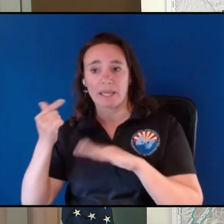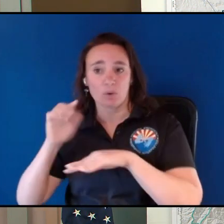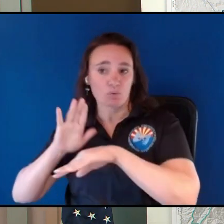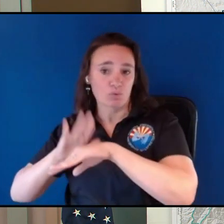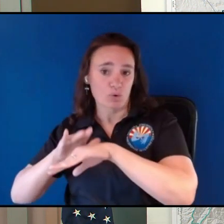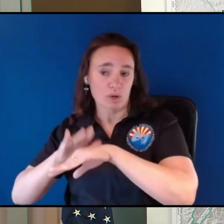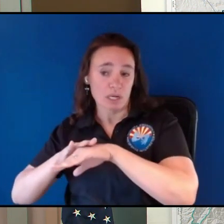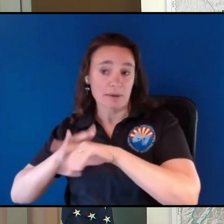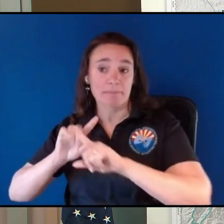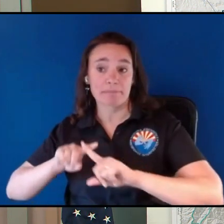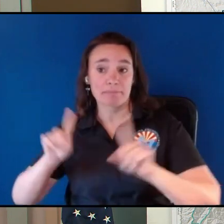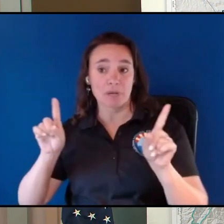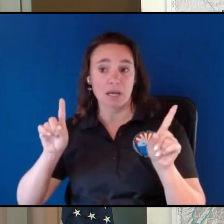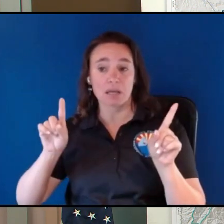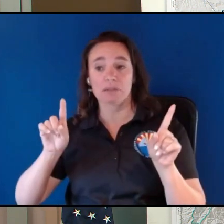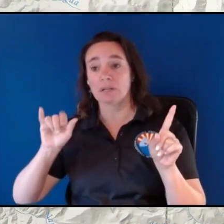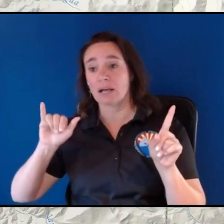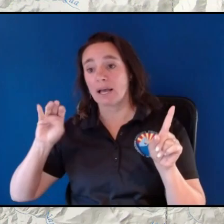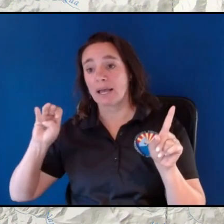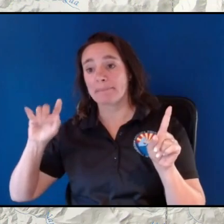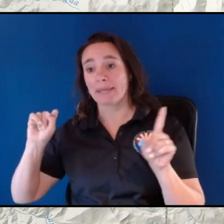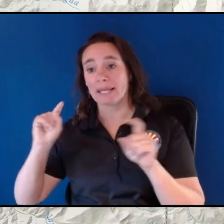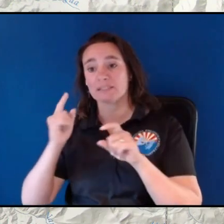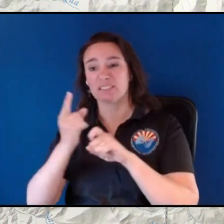of the west which is good for this side. But should we get a